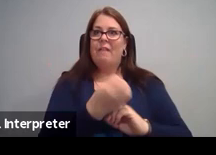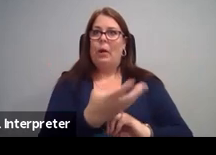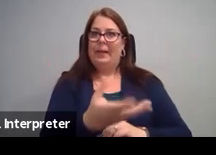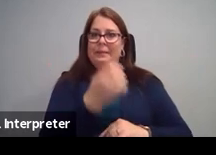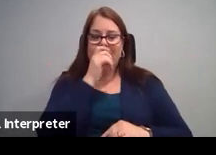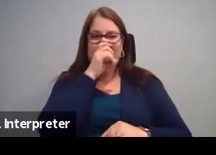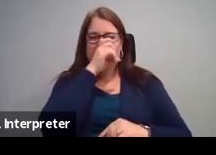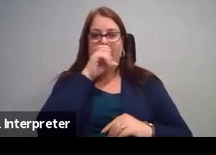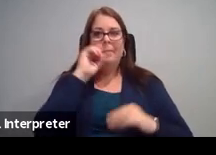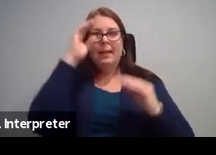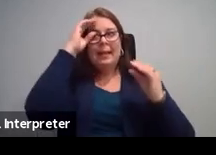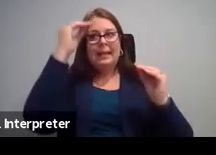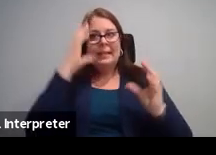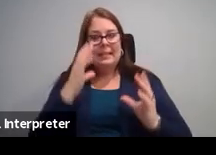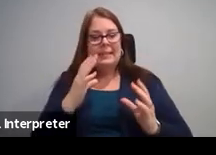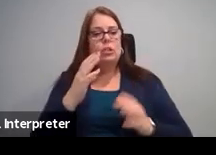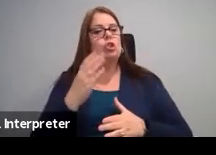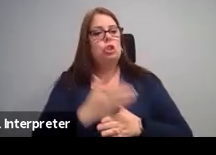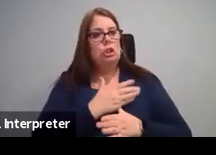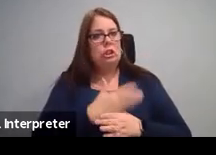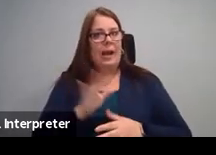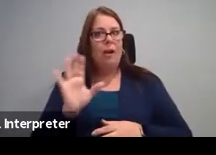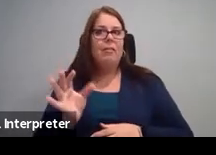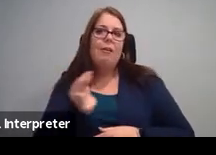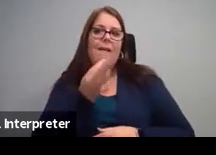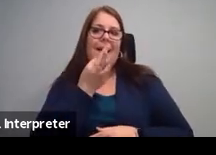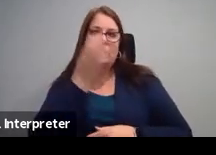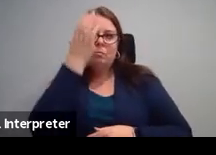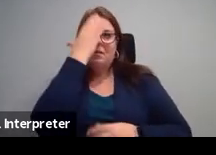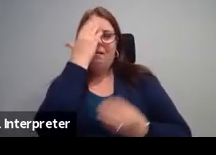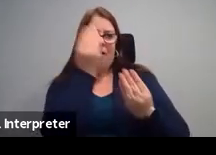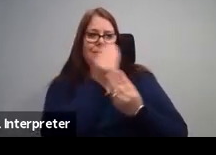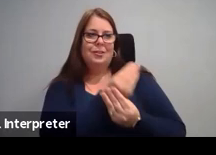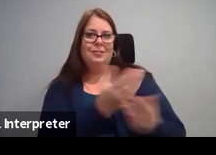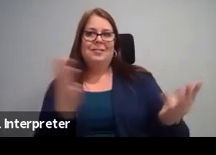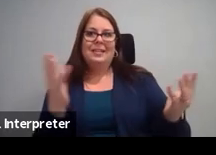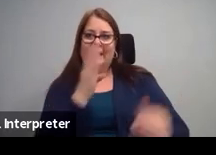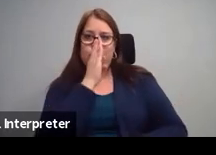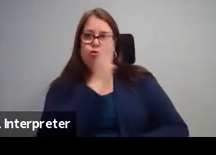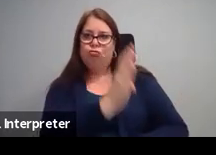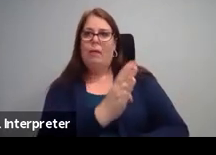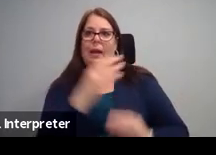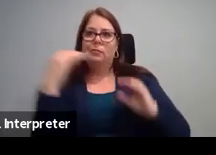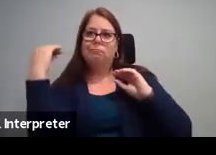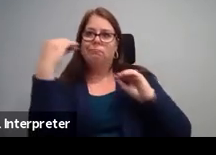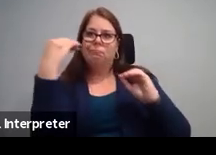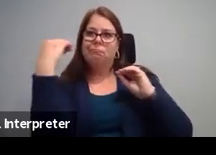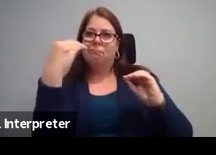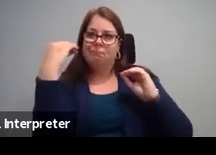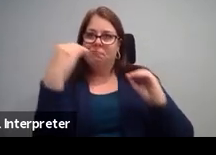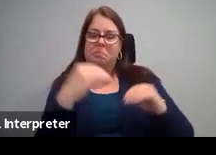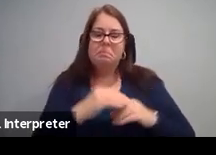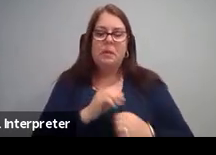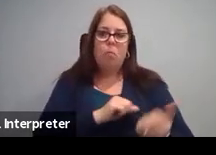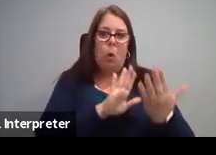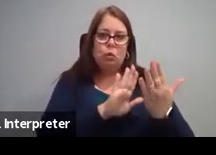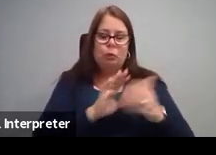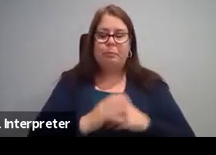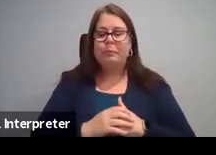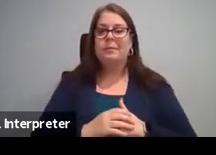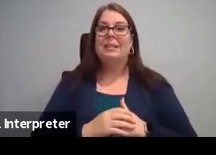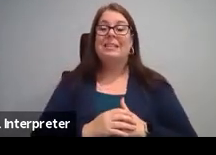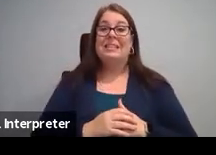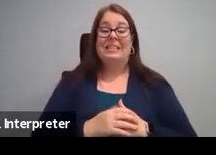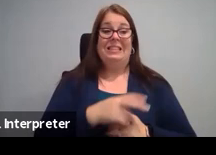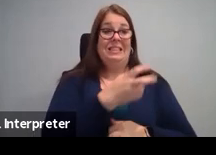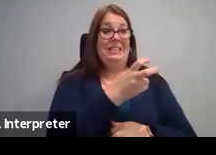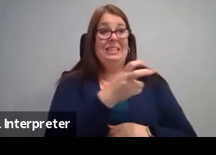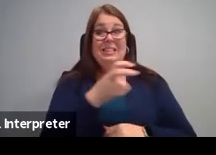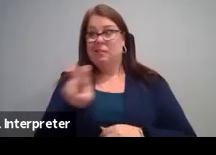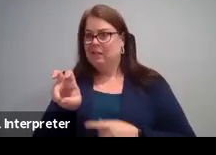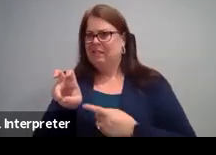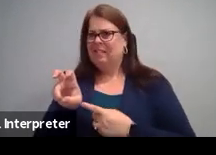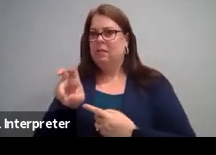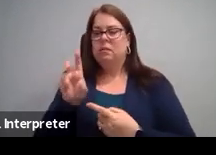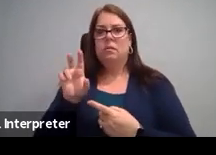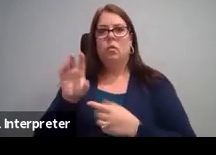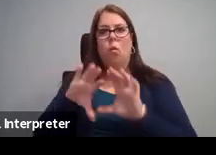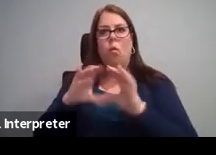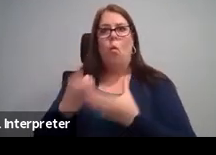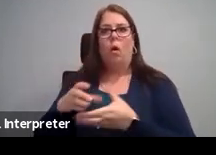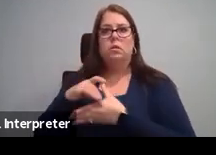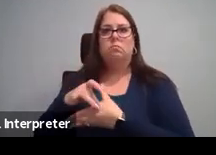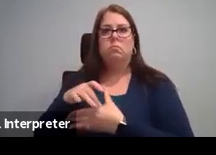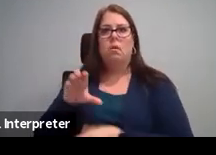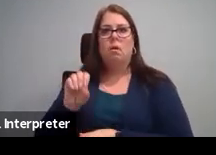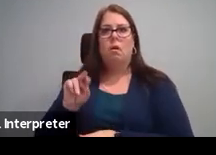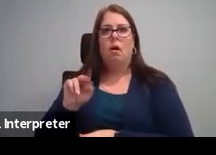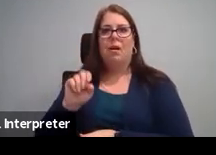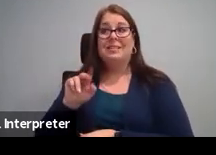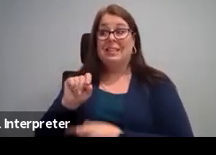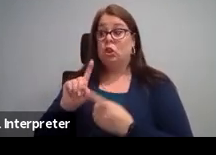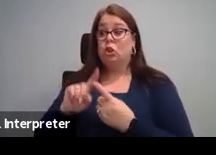Cathy Reznicek: In sharing their expert knowledge in a very direct manner when we're having to look at moving course work course content to a virtual environment.